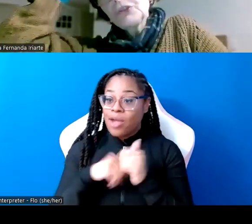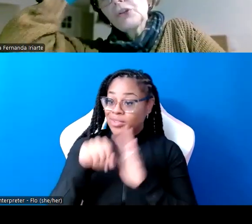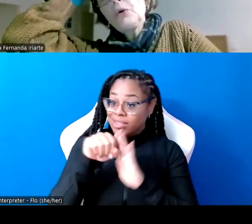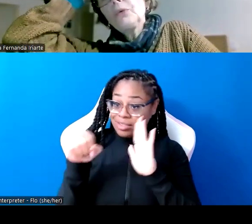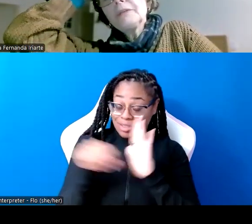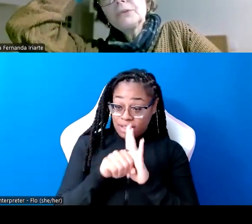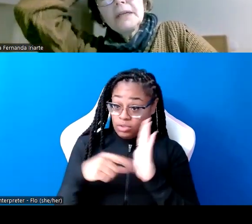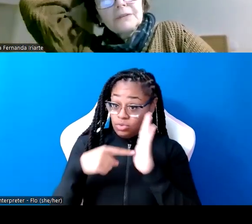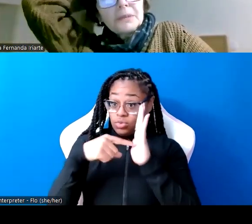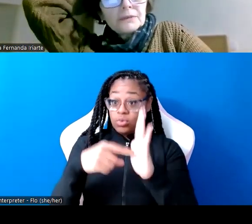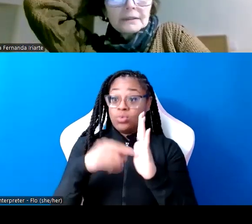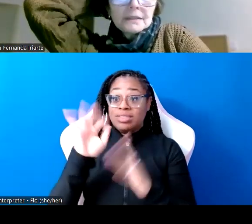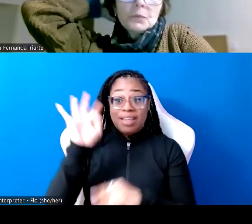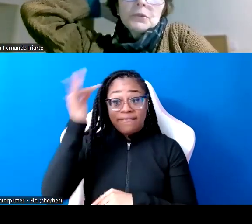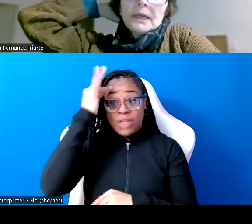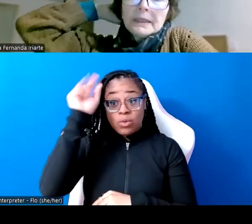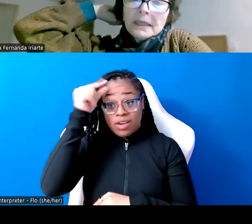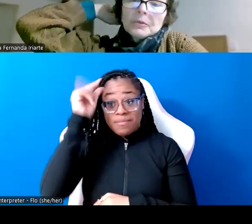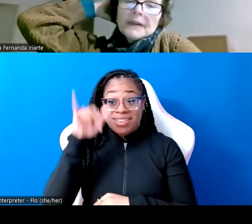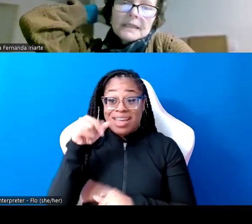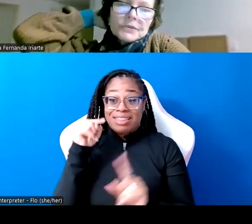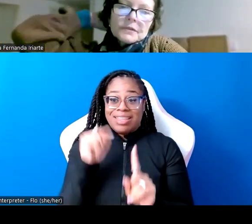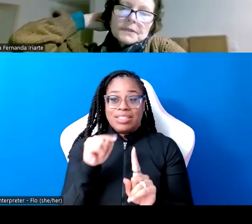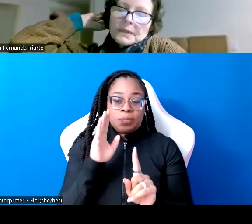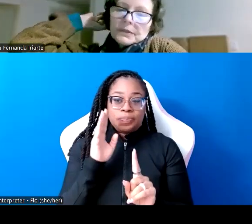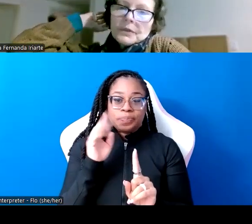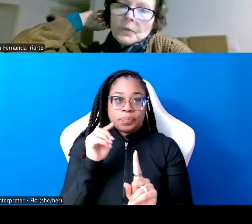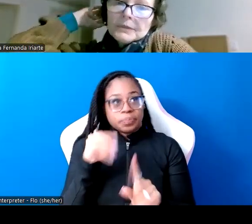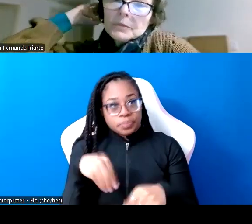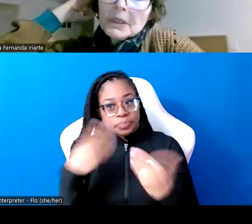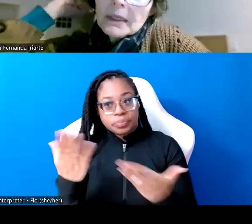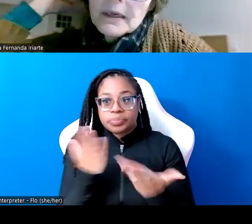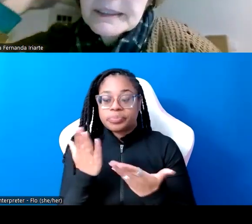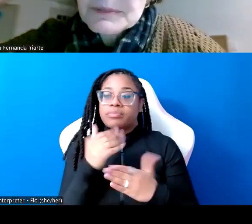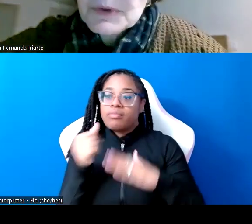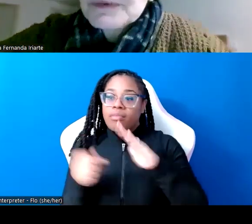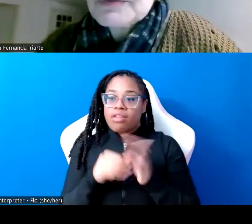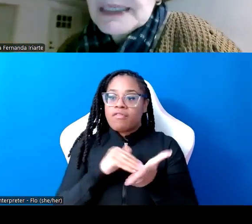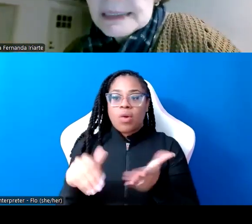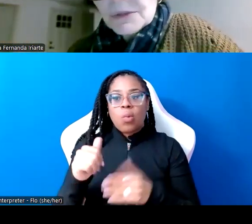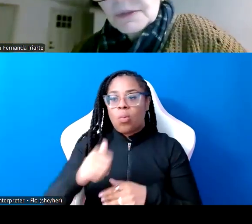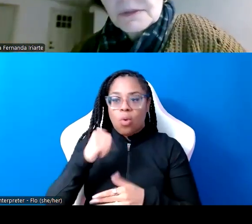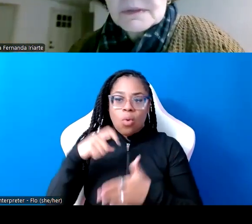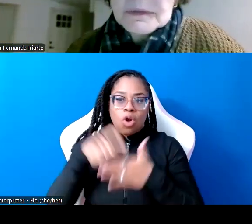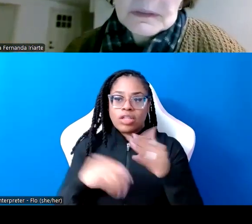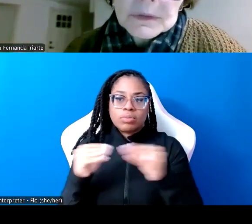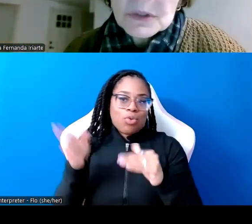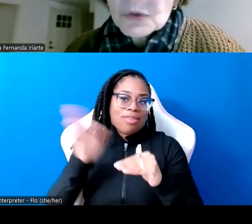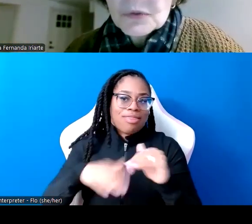show the federal government that this would not providing services under the waiver would not cost more than providing services in an institution.